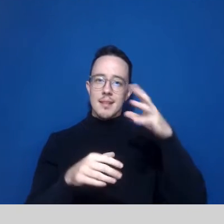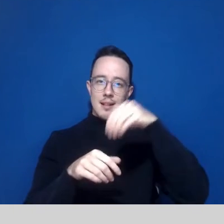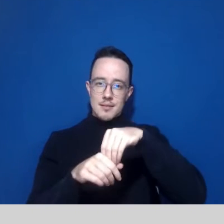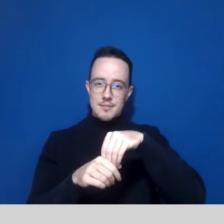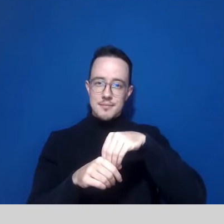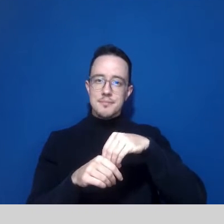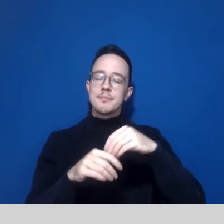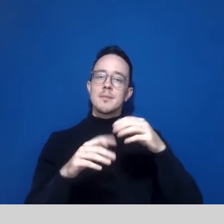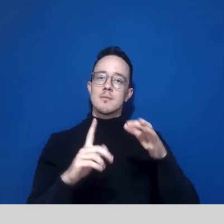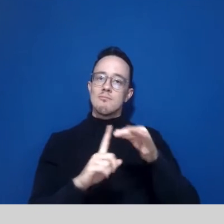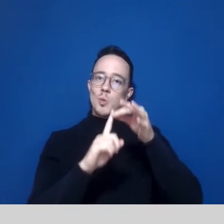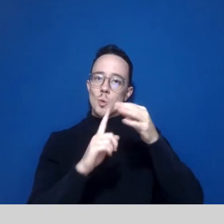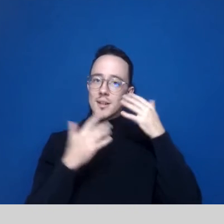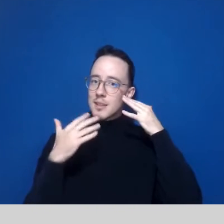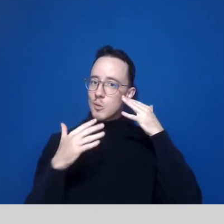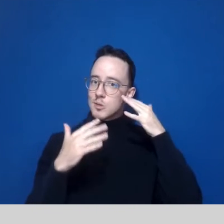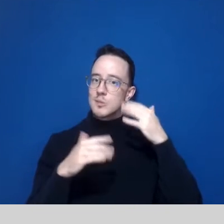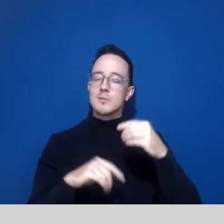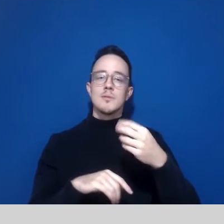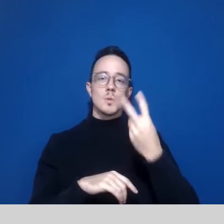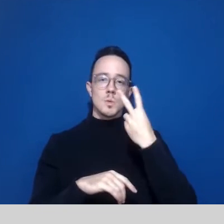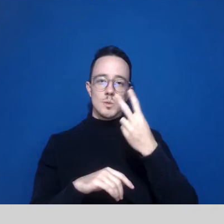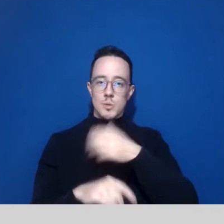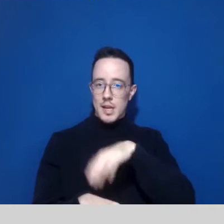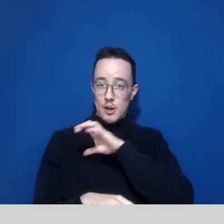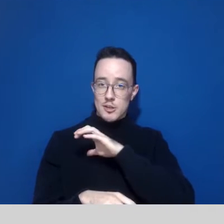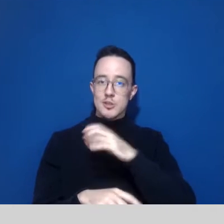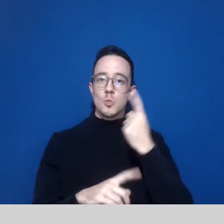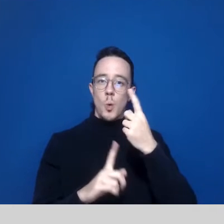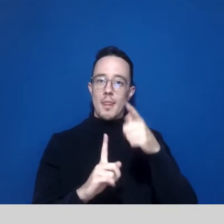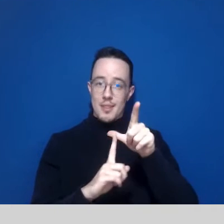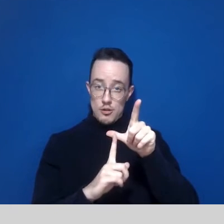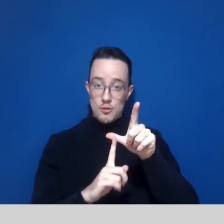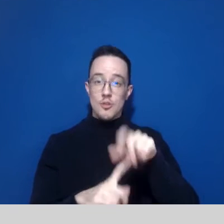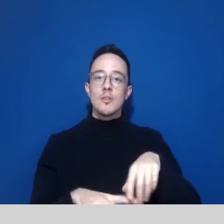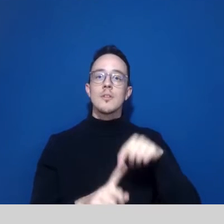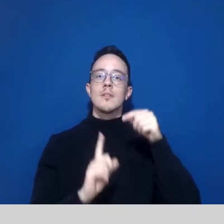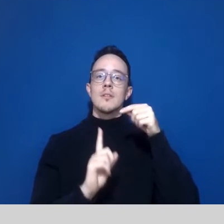or letter, consisting of two characters